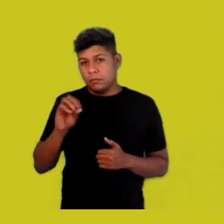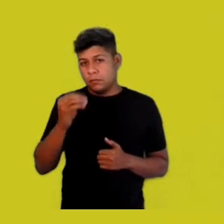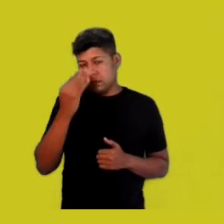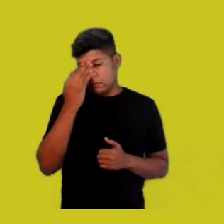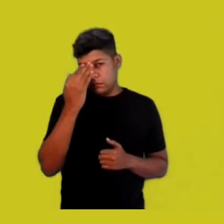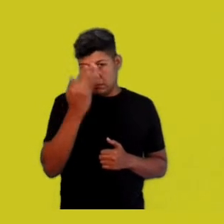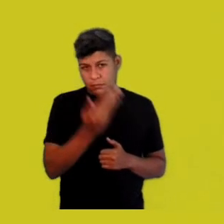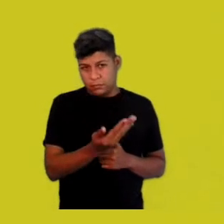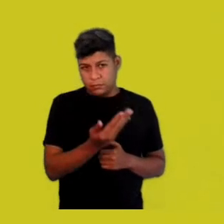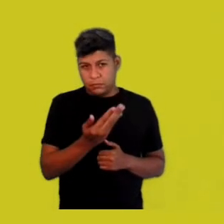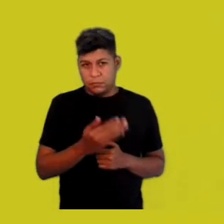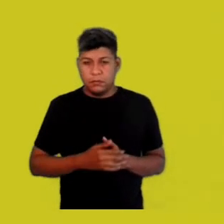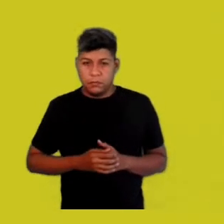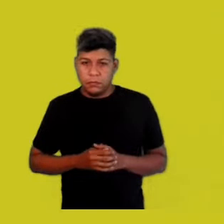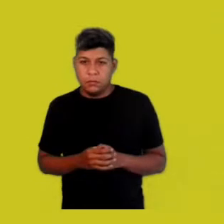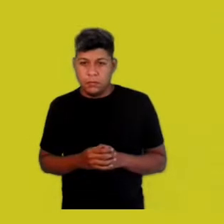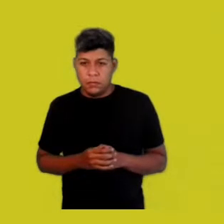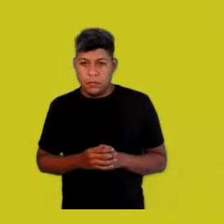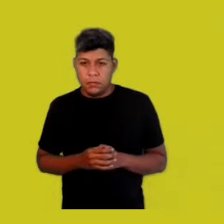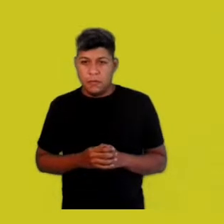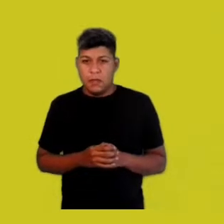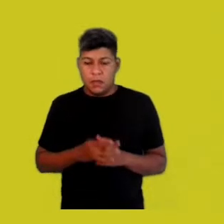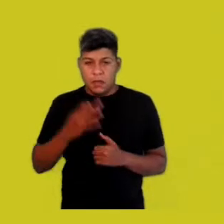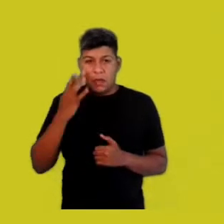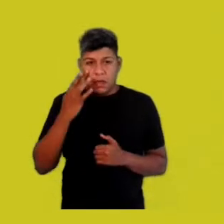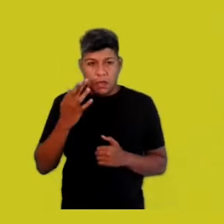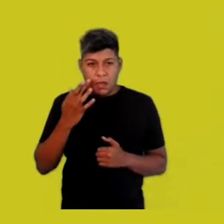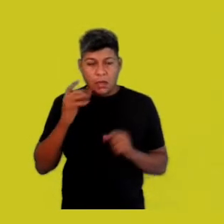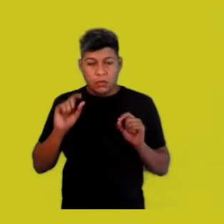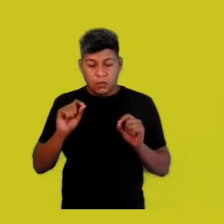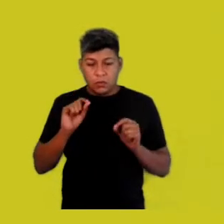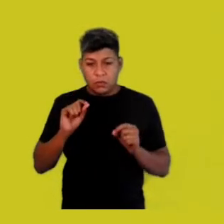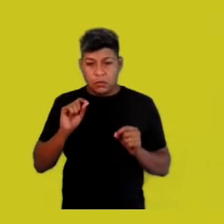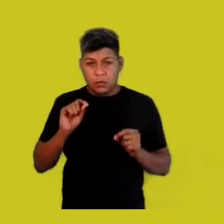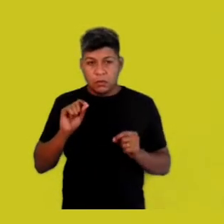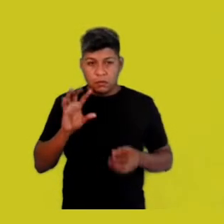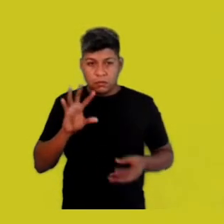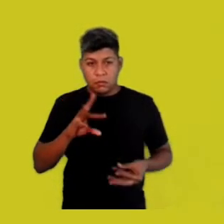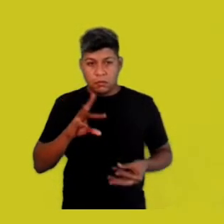I think you synthesize, in the end, this notion